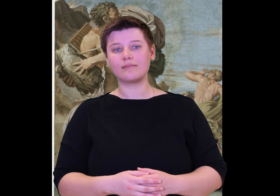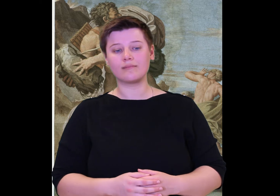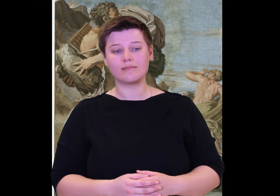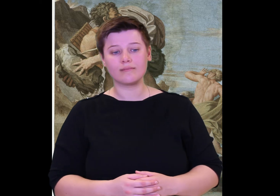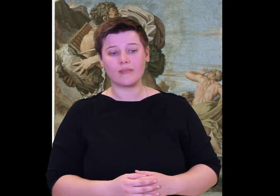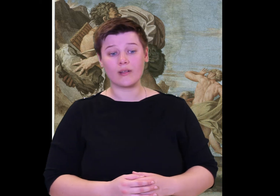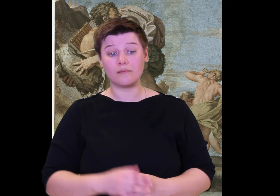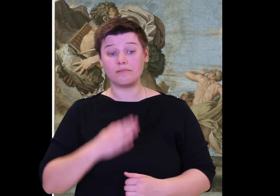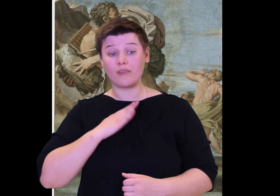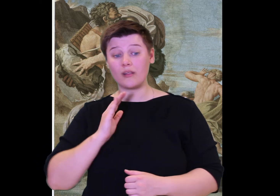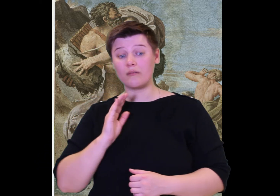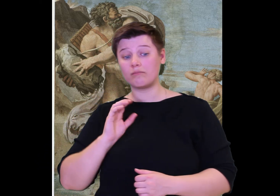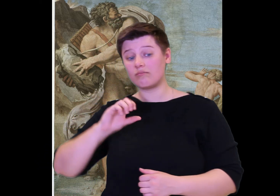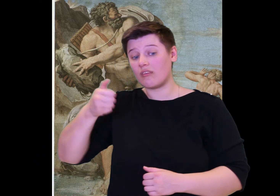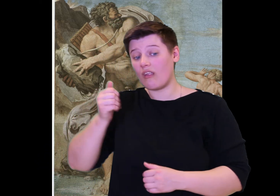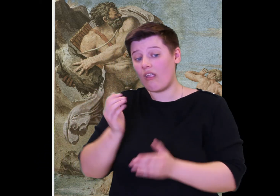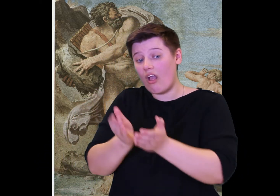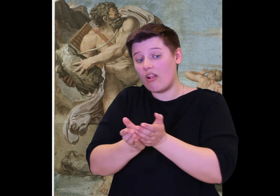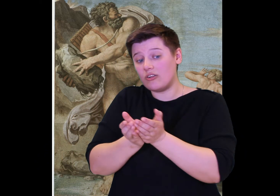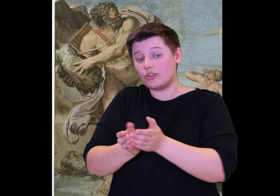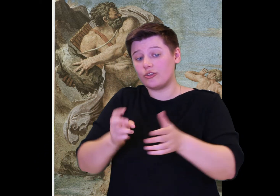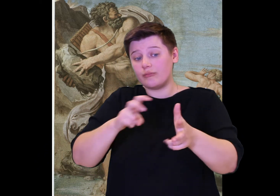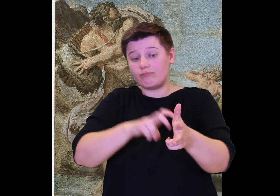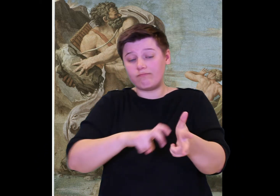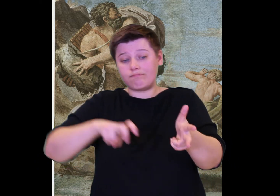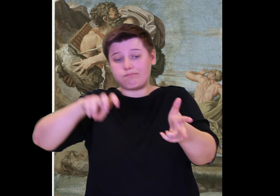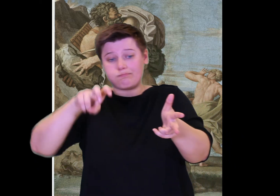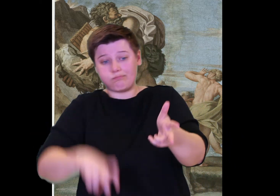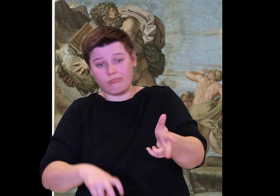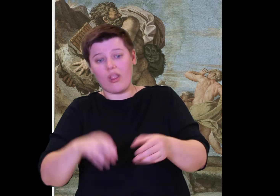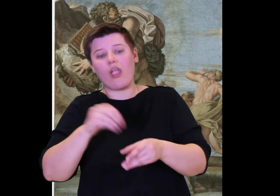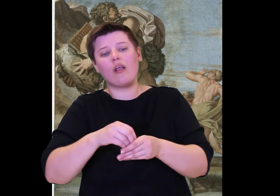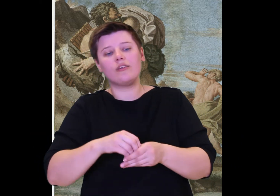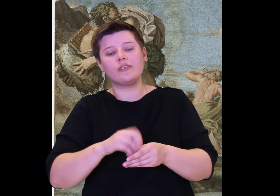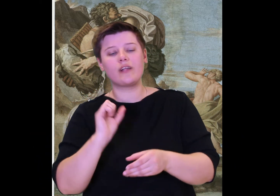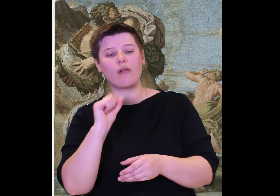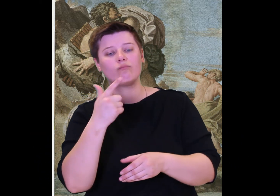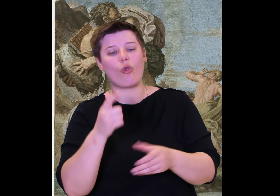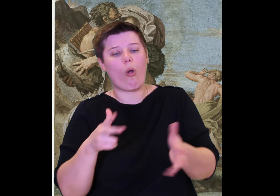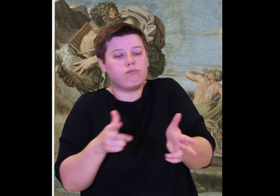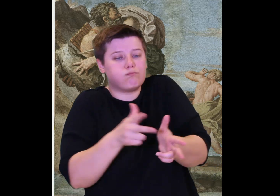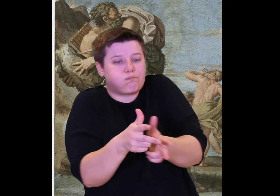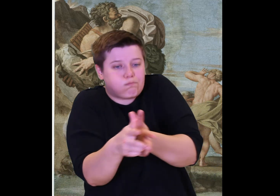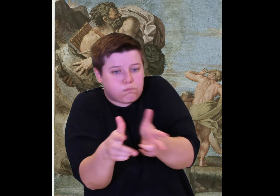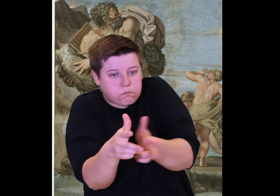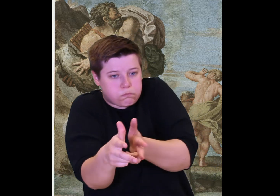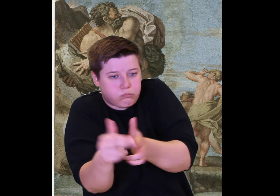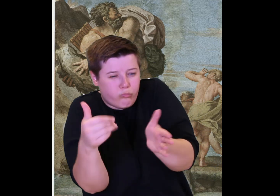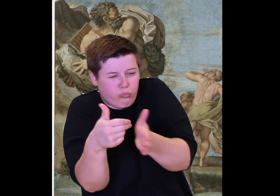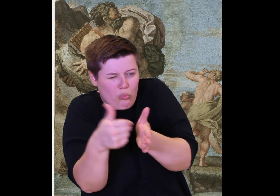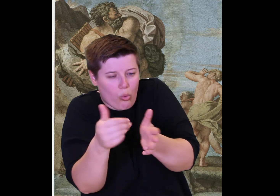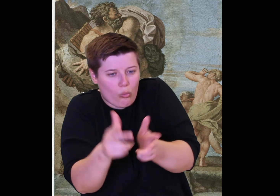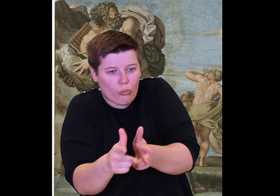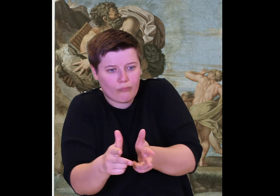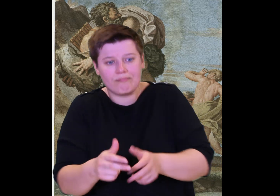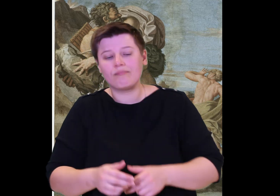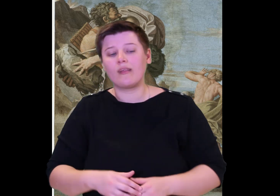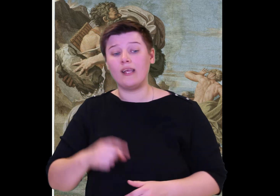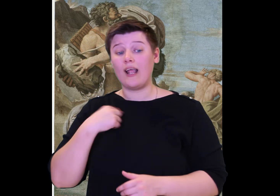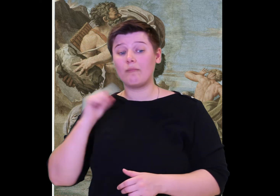On each side, strips of shore jut out and almost meet, a narrow mouth.